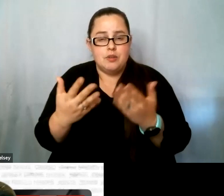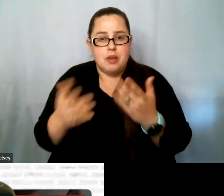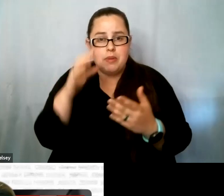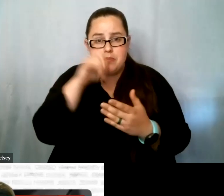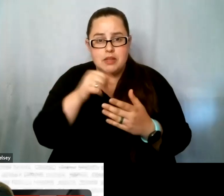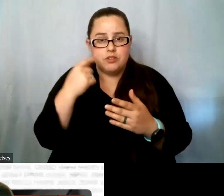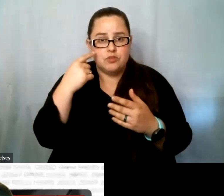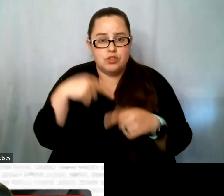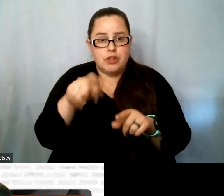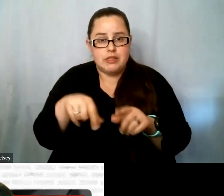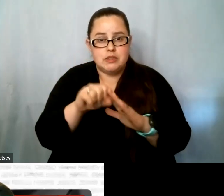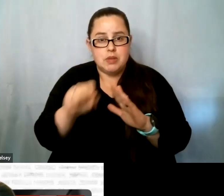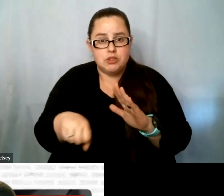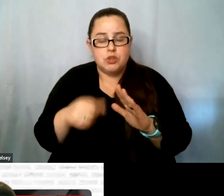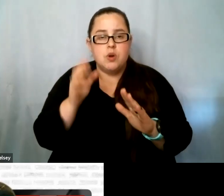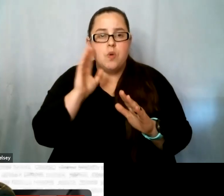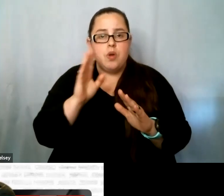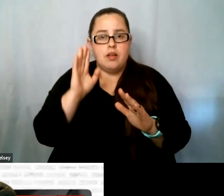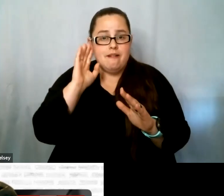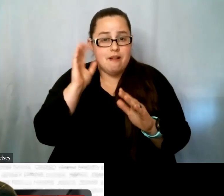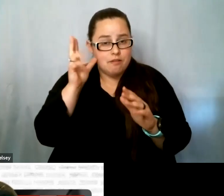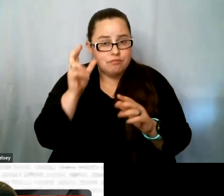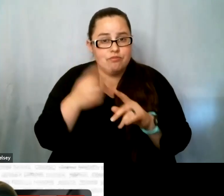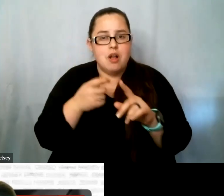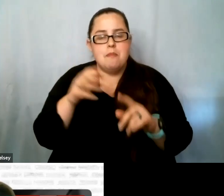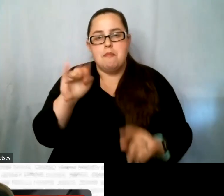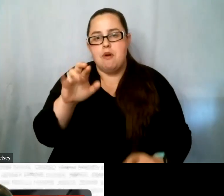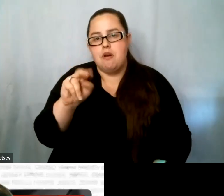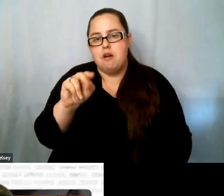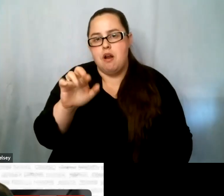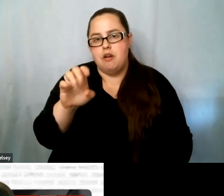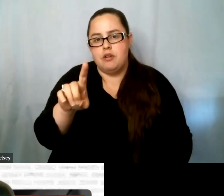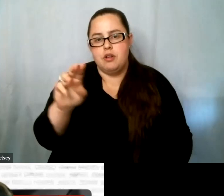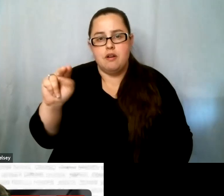semester. We'll be hearing from Bernard Bernard Bernard Navarro. That was a mouthful